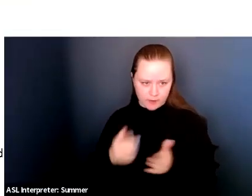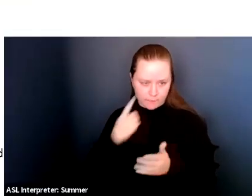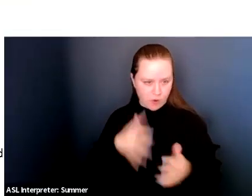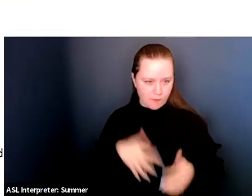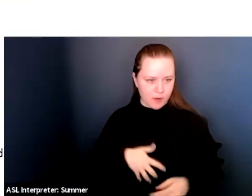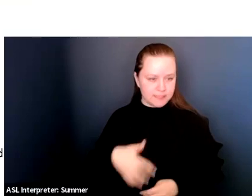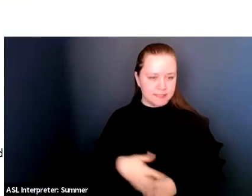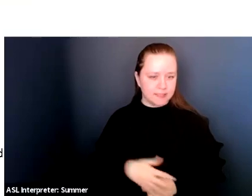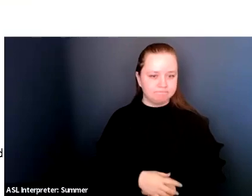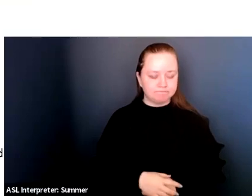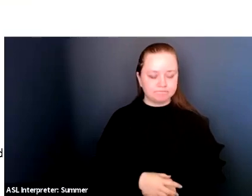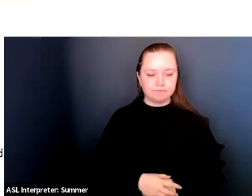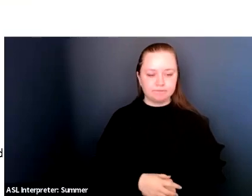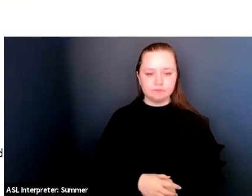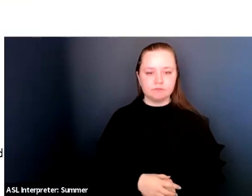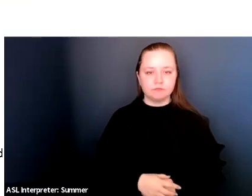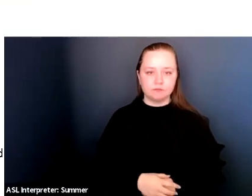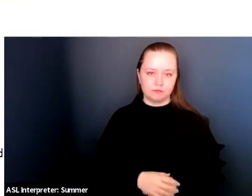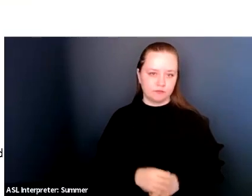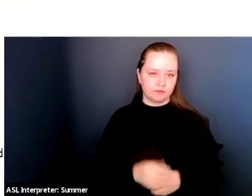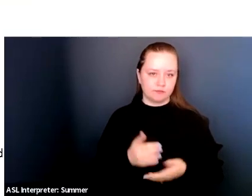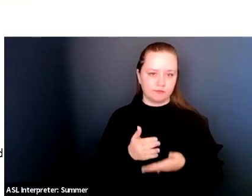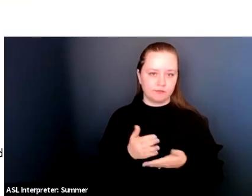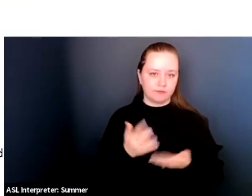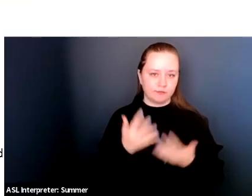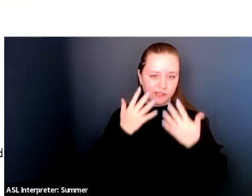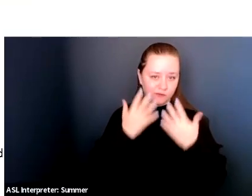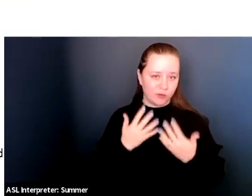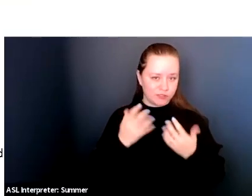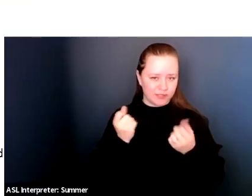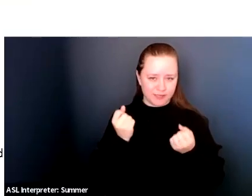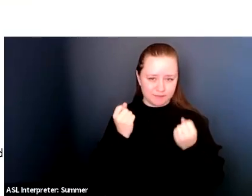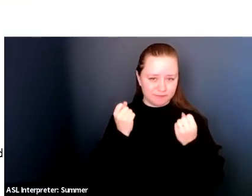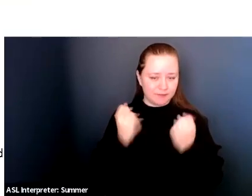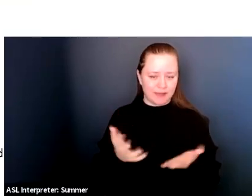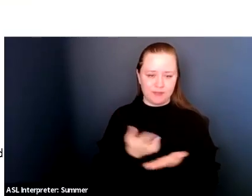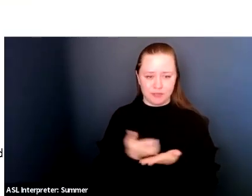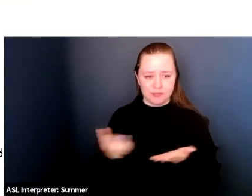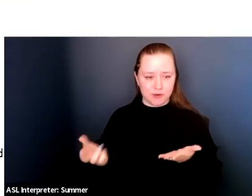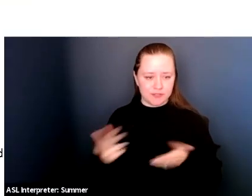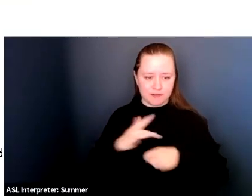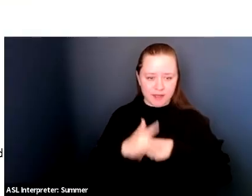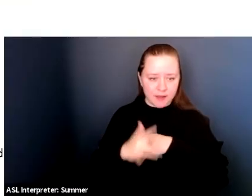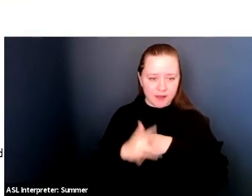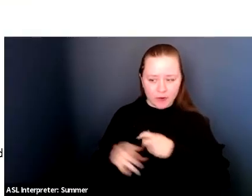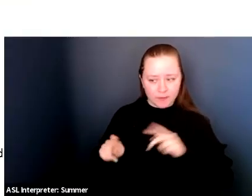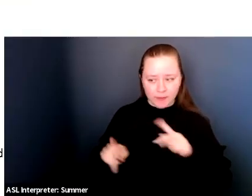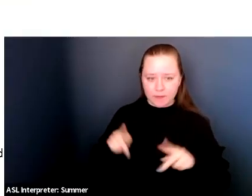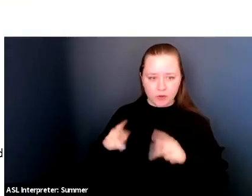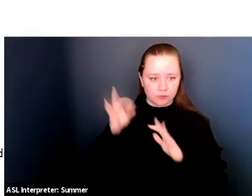individuals that are not familiar with the amazing resources that are available either in your community or in the online community,